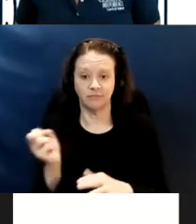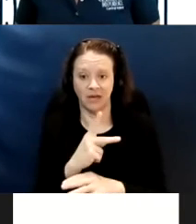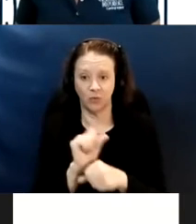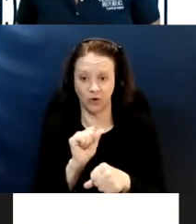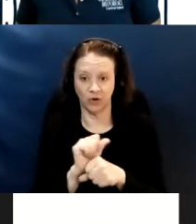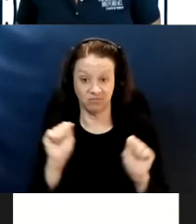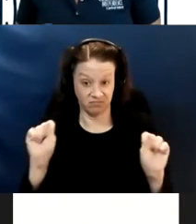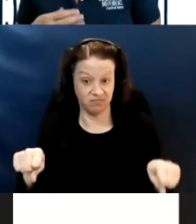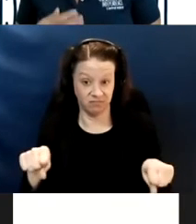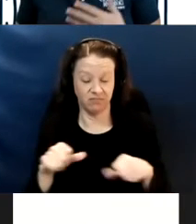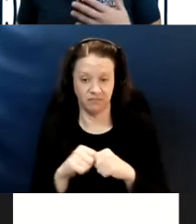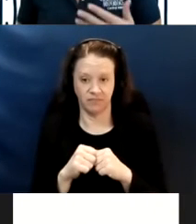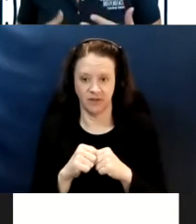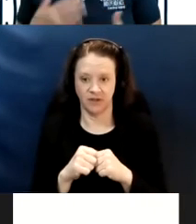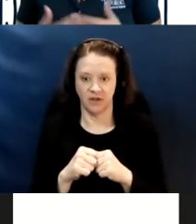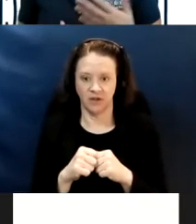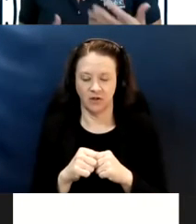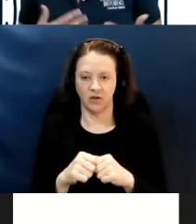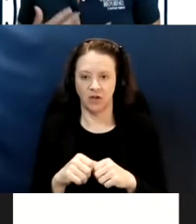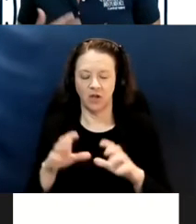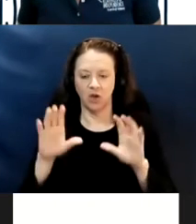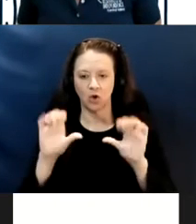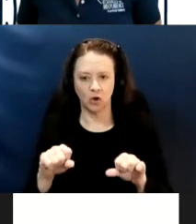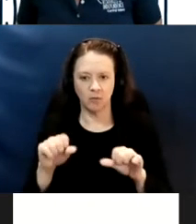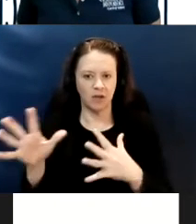So that it could be as quick and seamless as possible